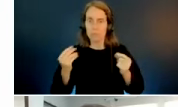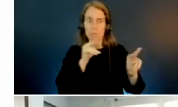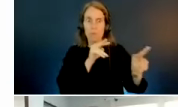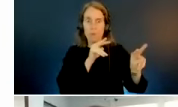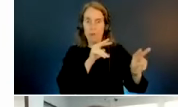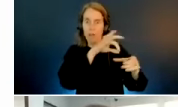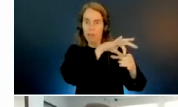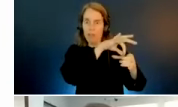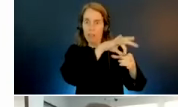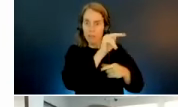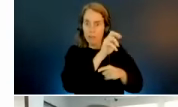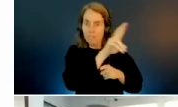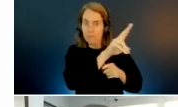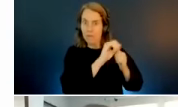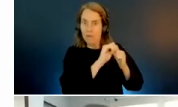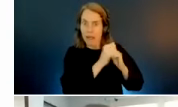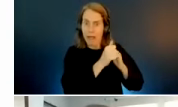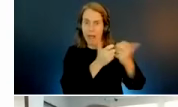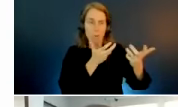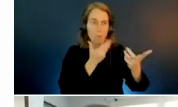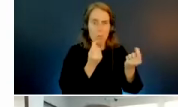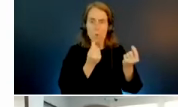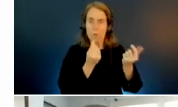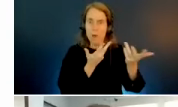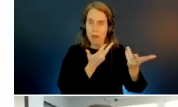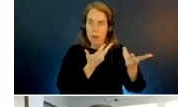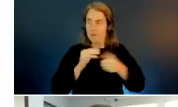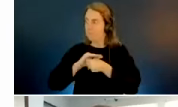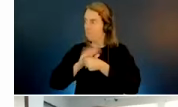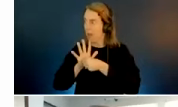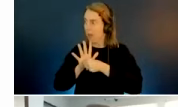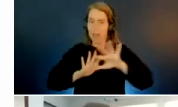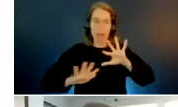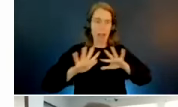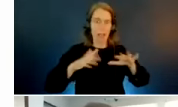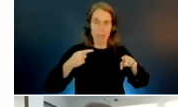we were going to have elections in the middle of a pandemic what accommodations were we going to have